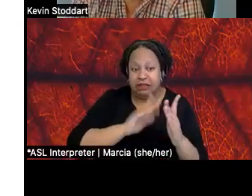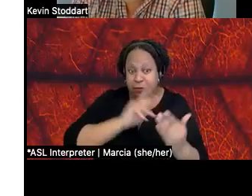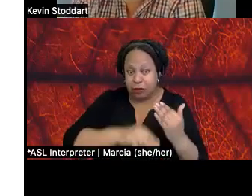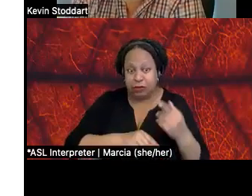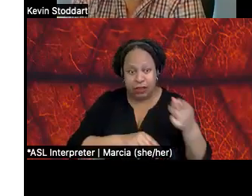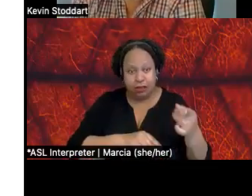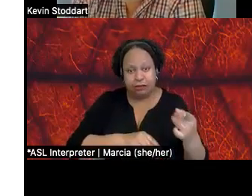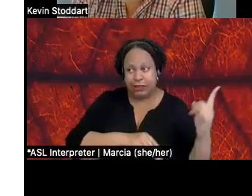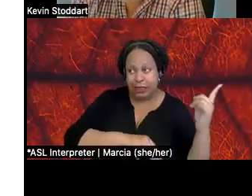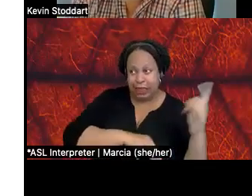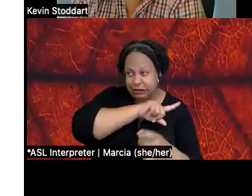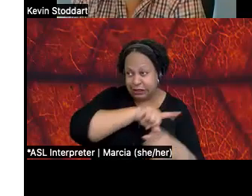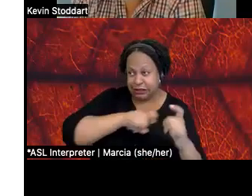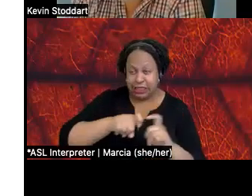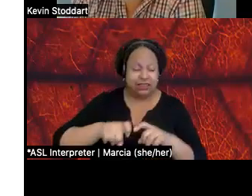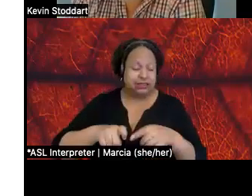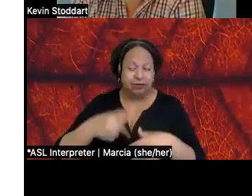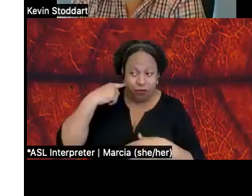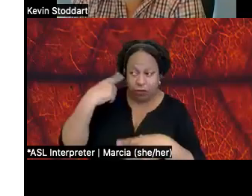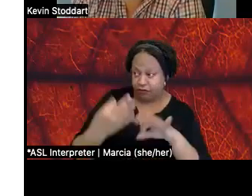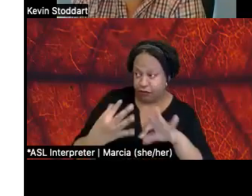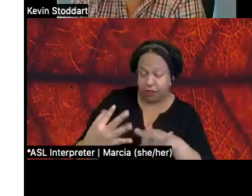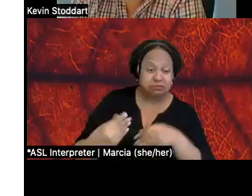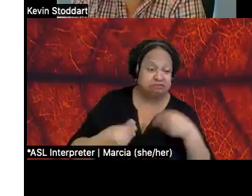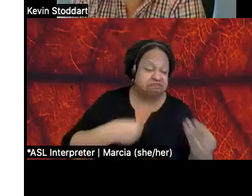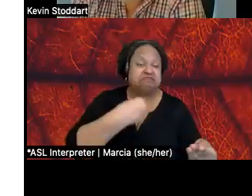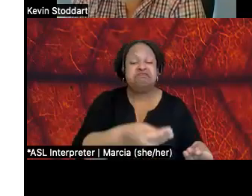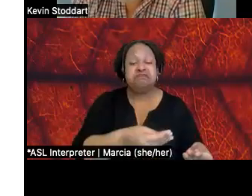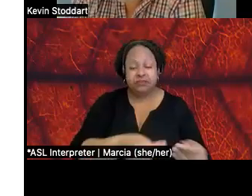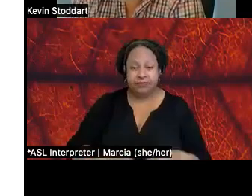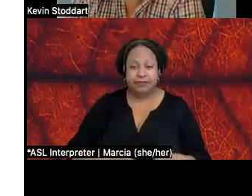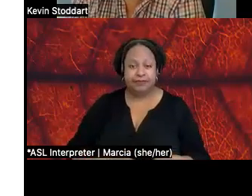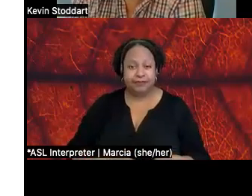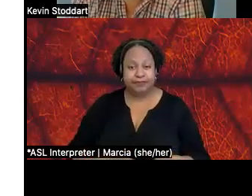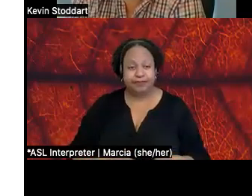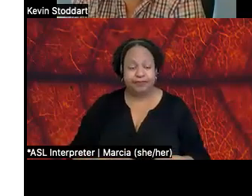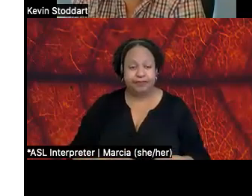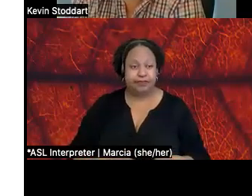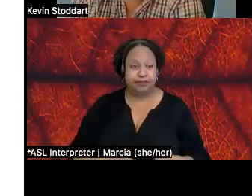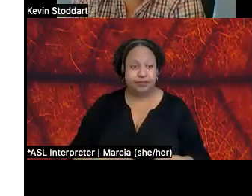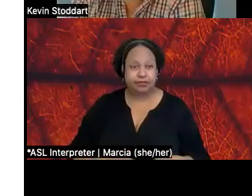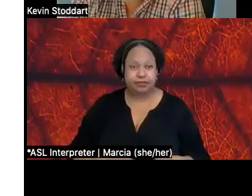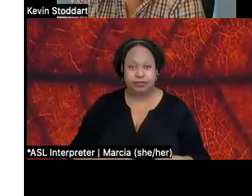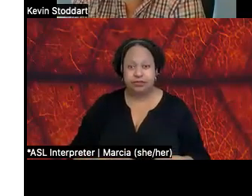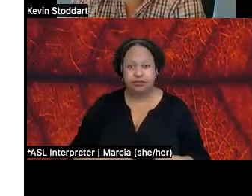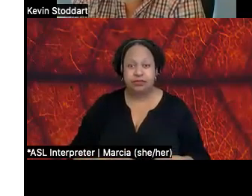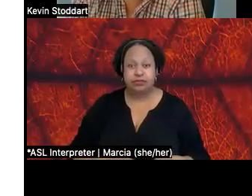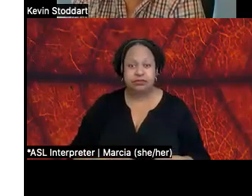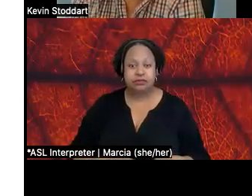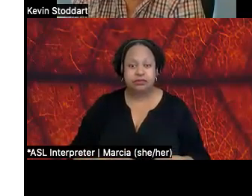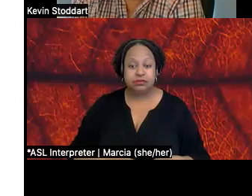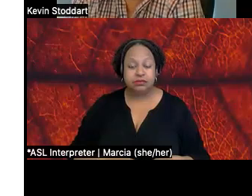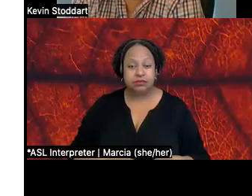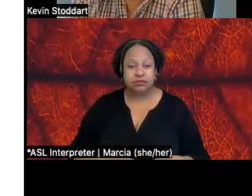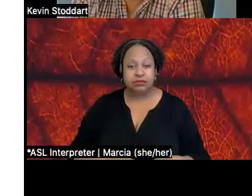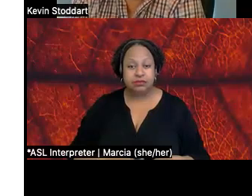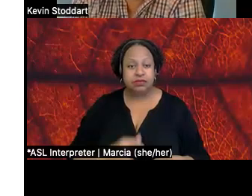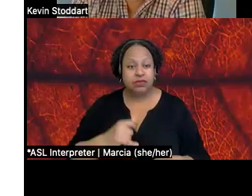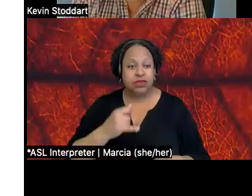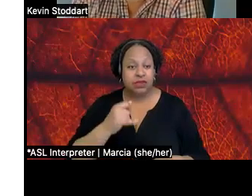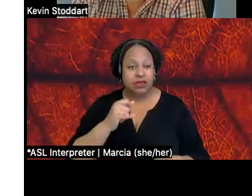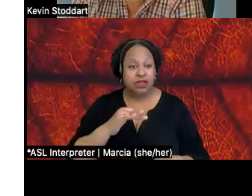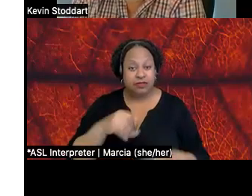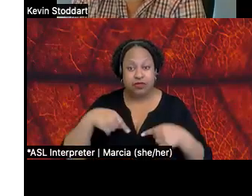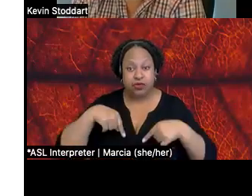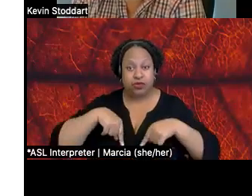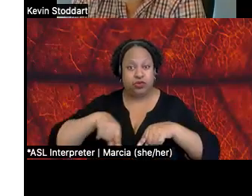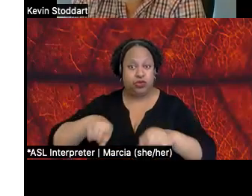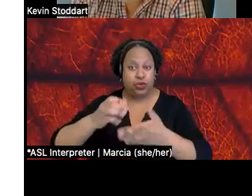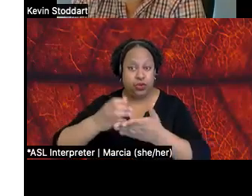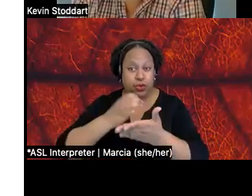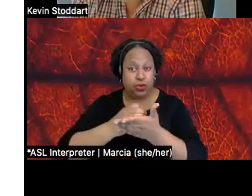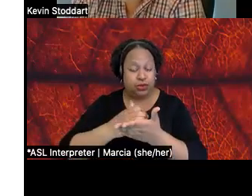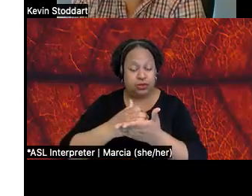If we can have weekly assignments or weekly tasks in a course where they're getting a grade,